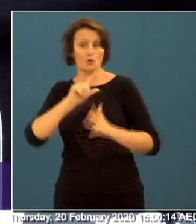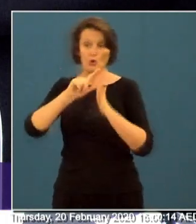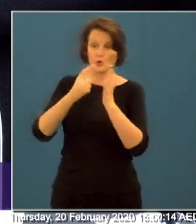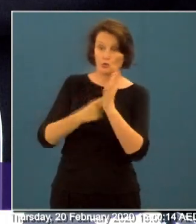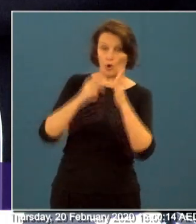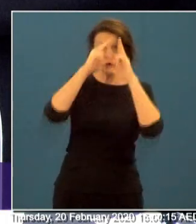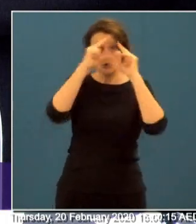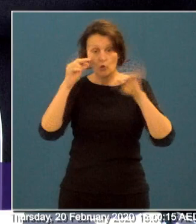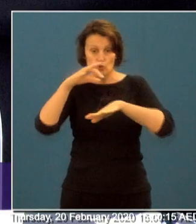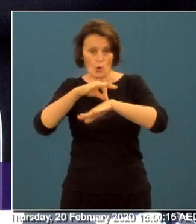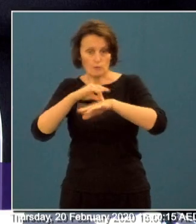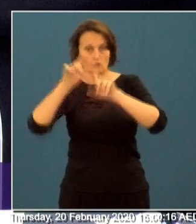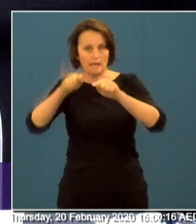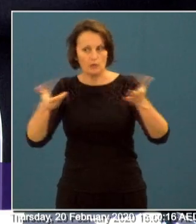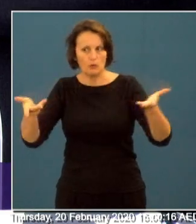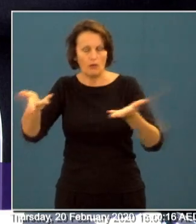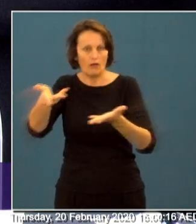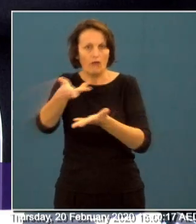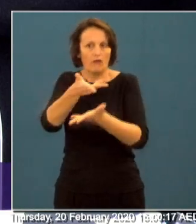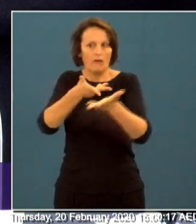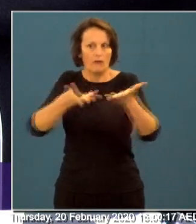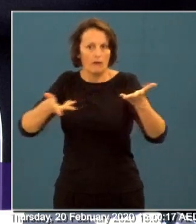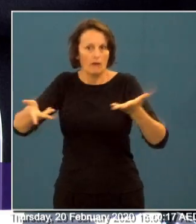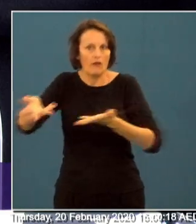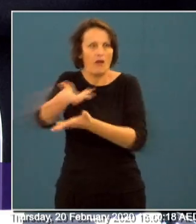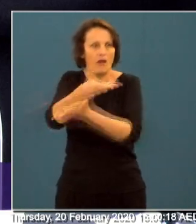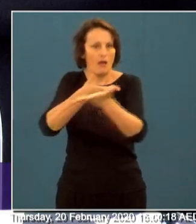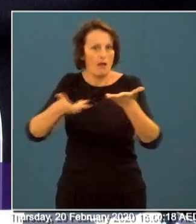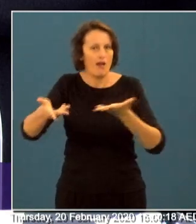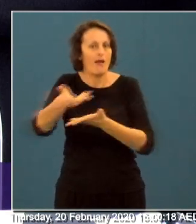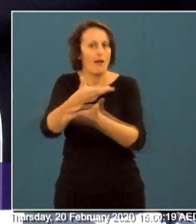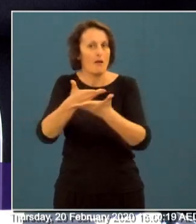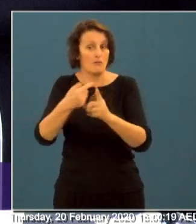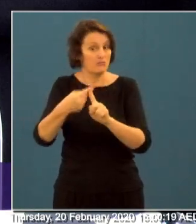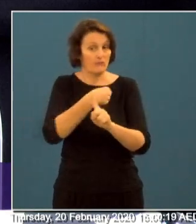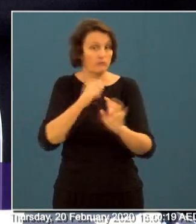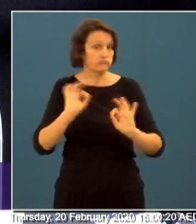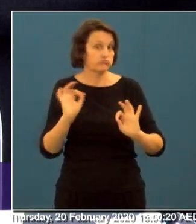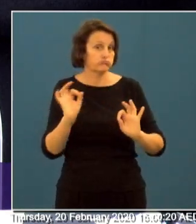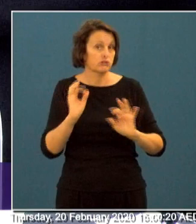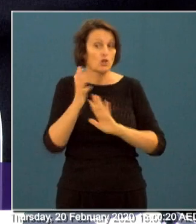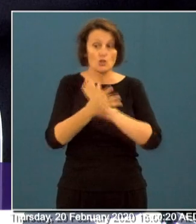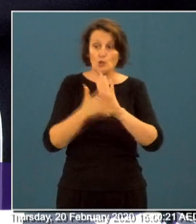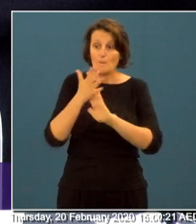So this small but significant injection of new funds is drawing in the mainstream health professionals